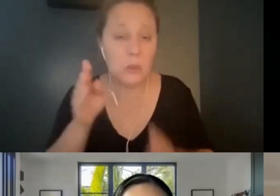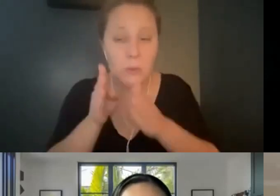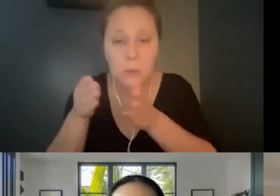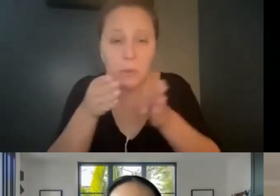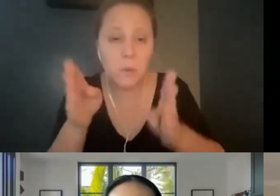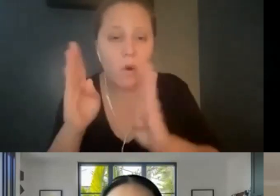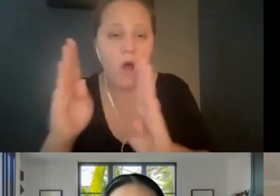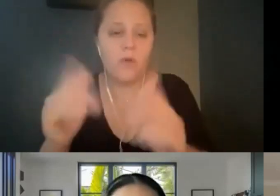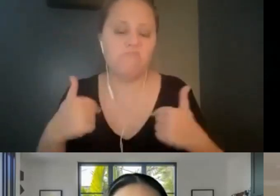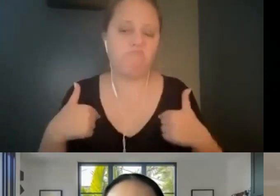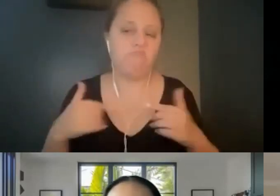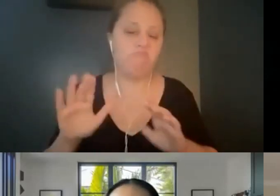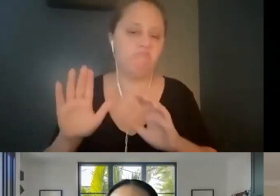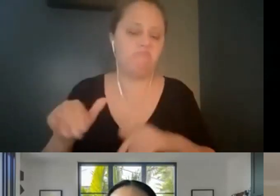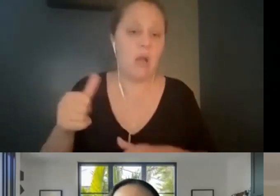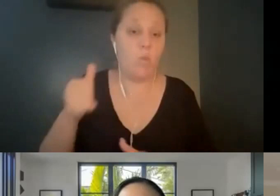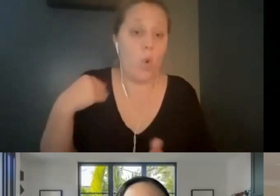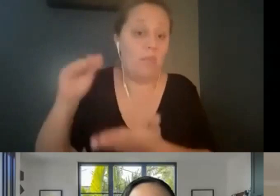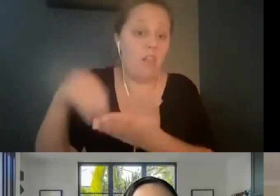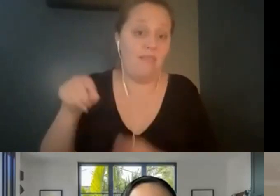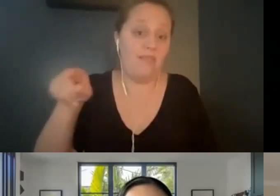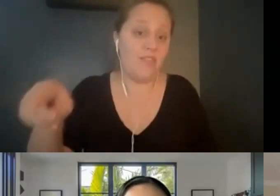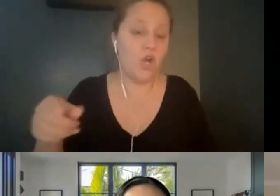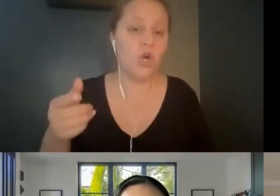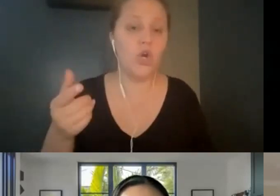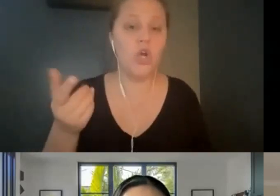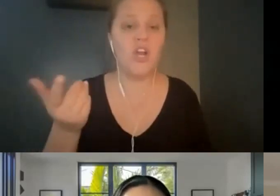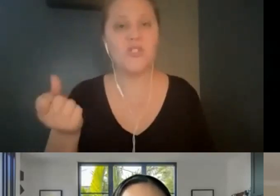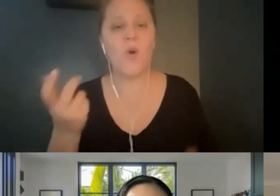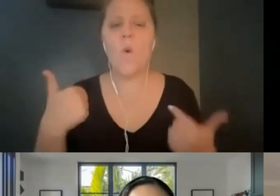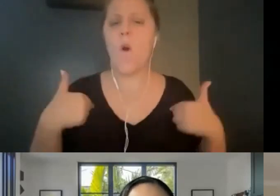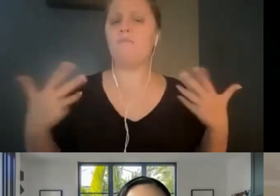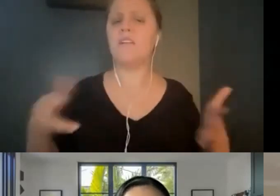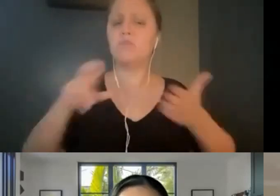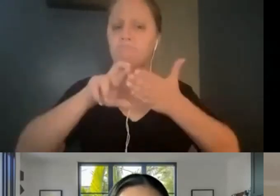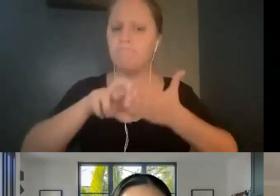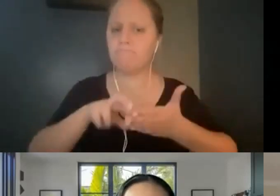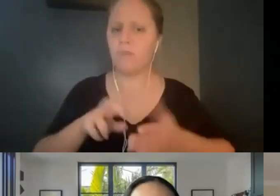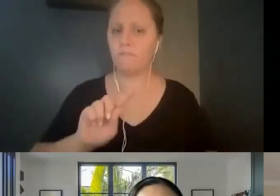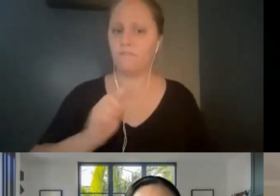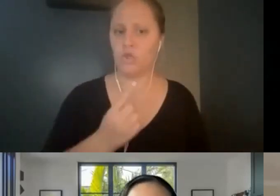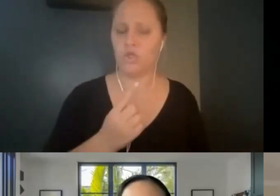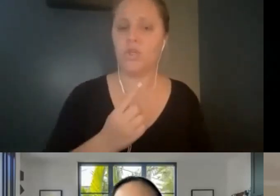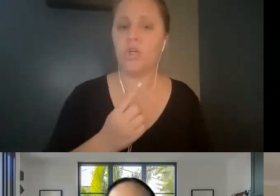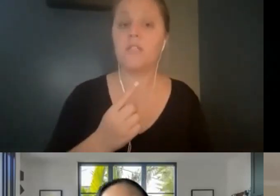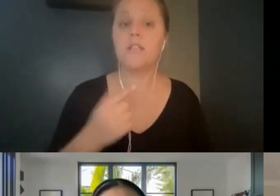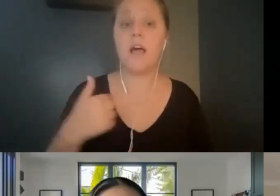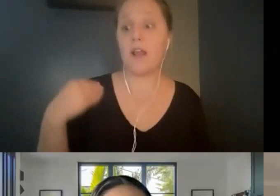probably not going to apply there. So, you know I do a little research first, but then when I do apply and I, you know, talk to the recruiter and if I do get an